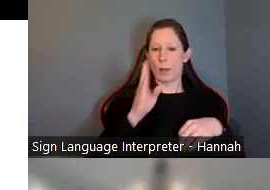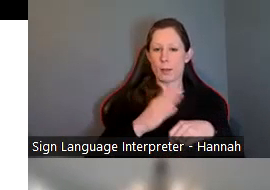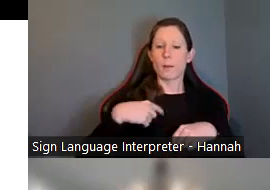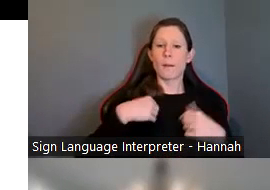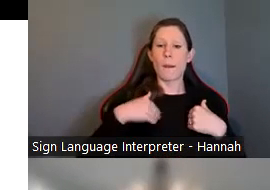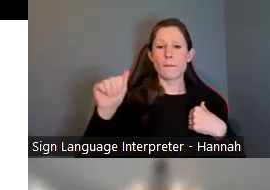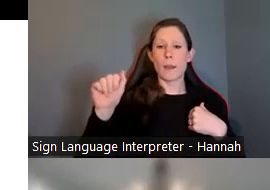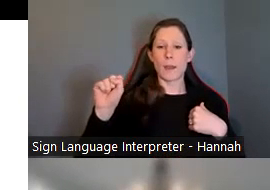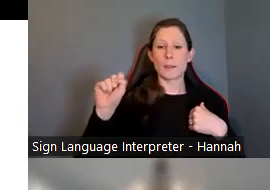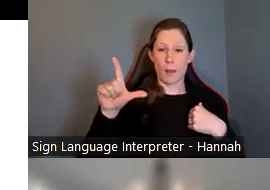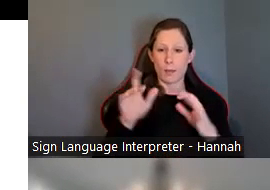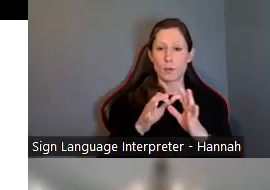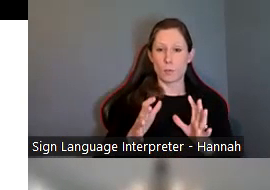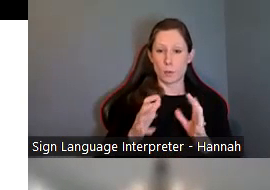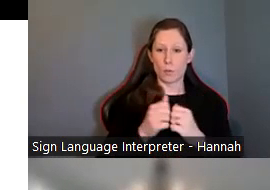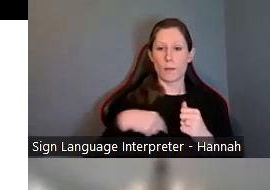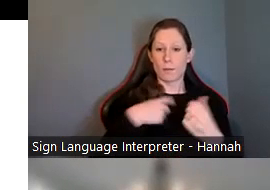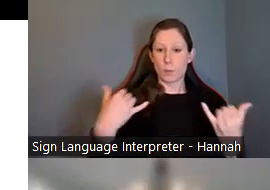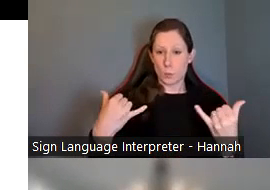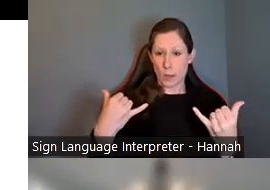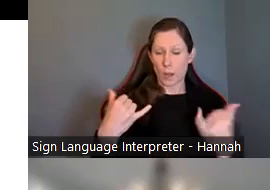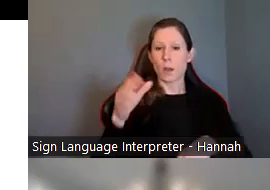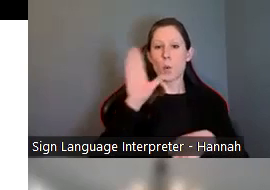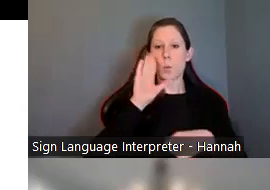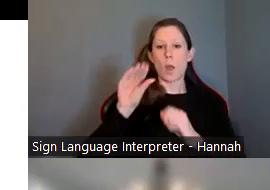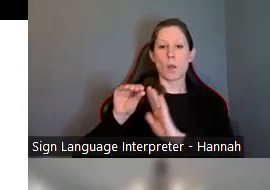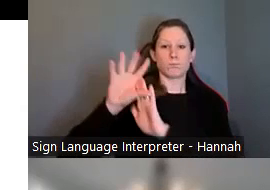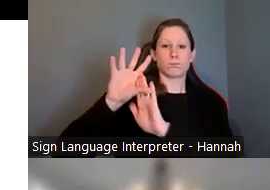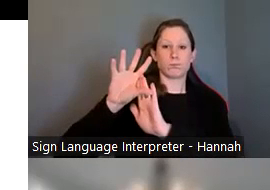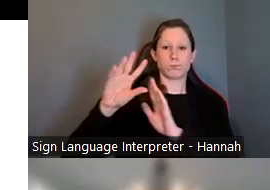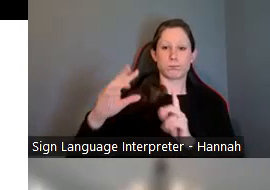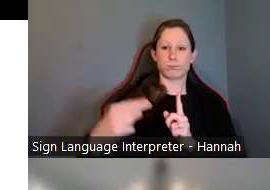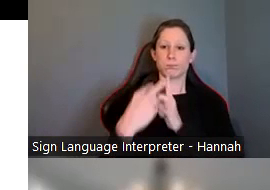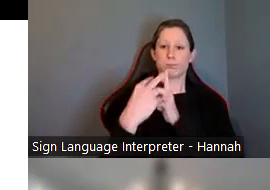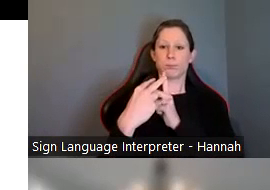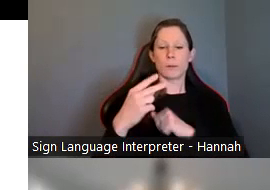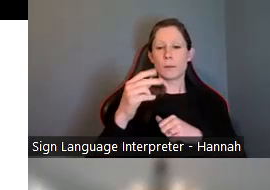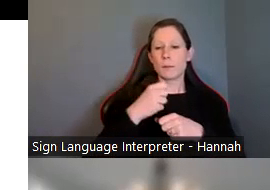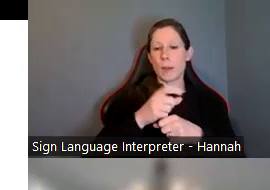interpreters with us as well. They'll be spotlighted to ensure they are on screen throughout the webinar